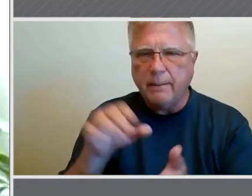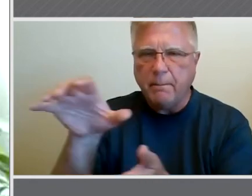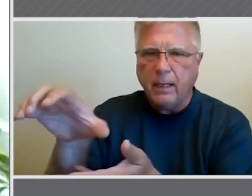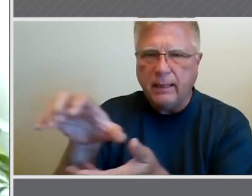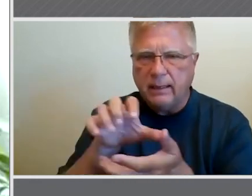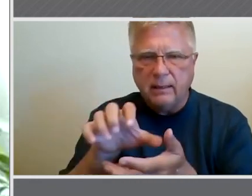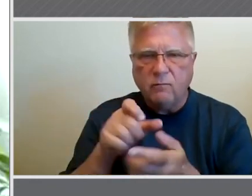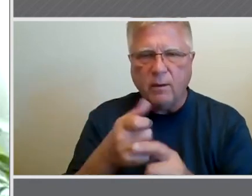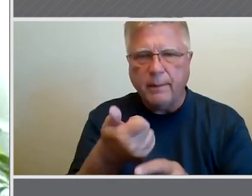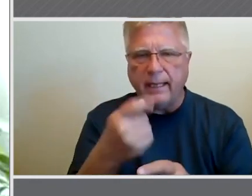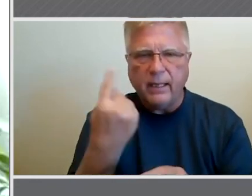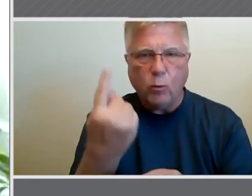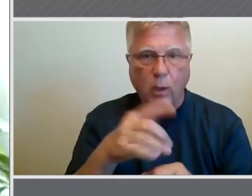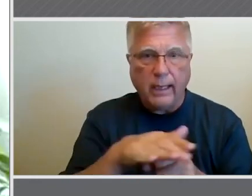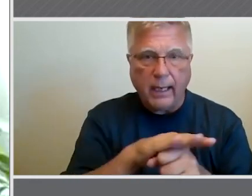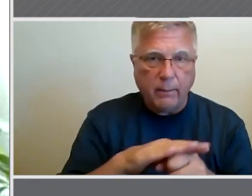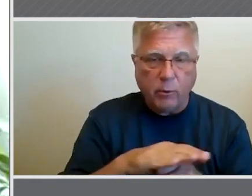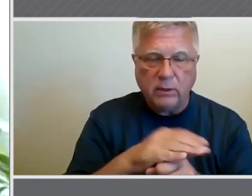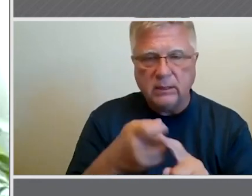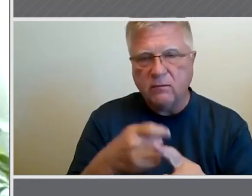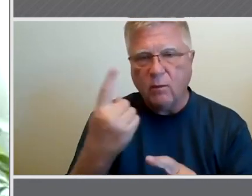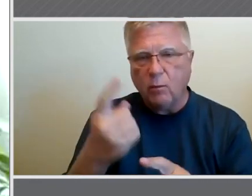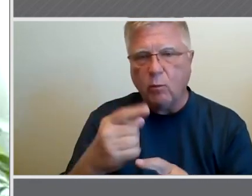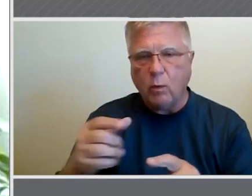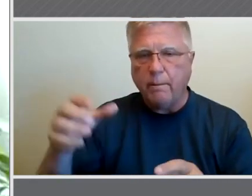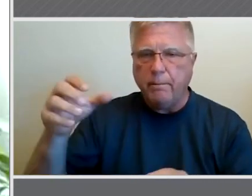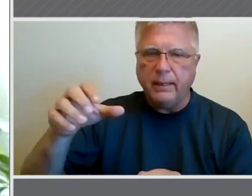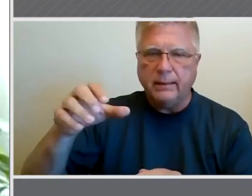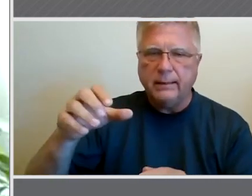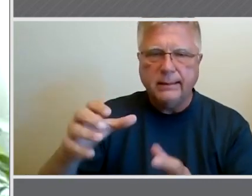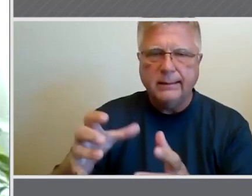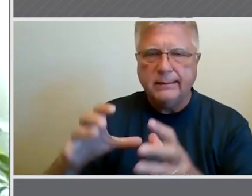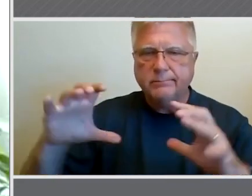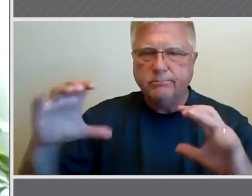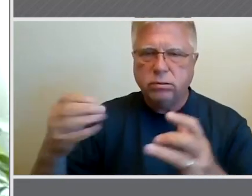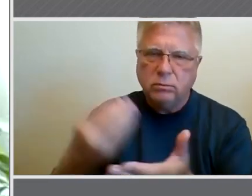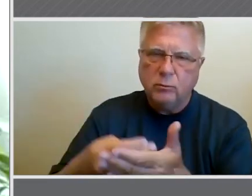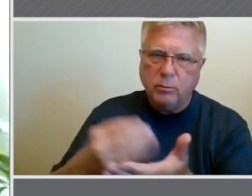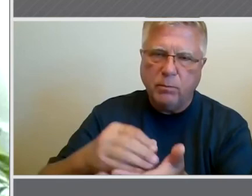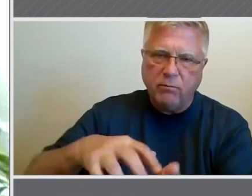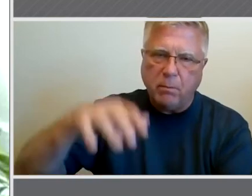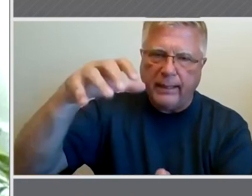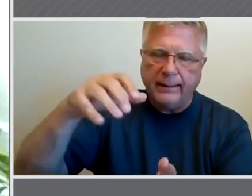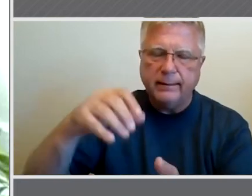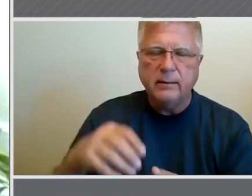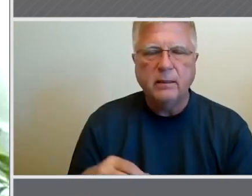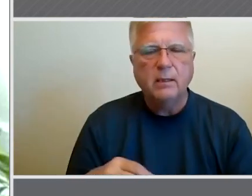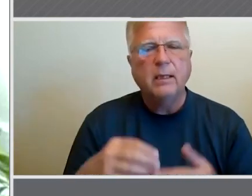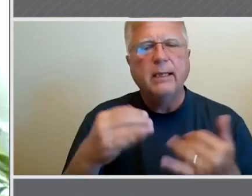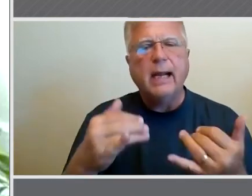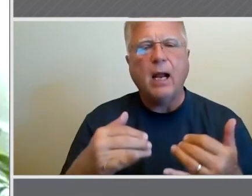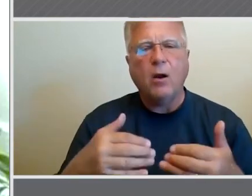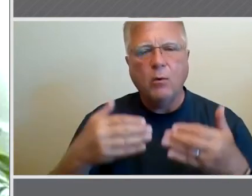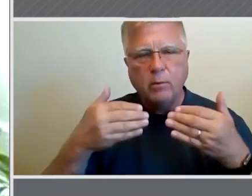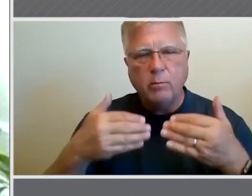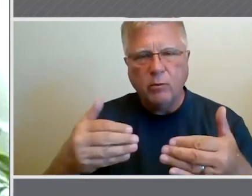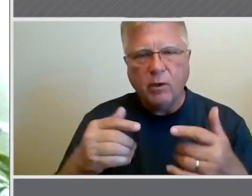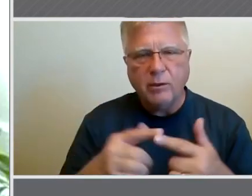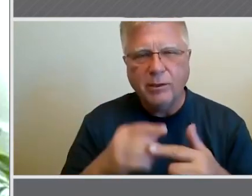That's definitely important work that we fully support. So we've moved on to the fun part, the question and answer session we've already got some